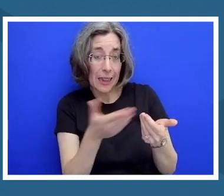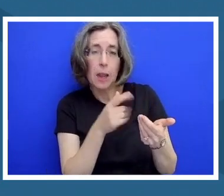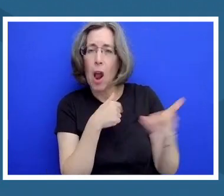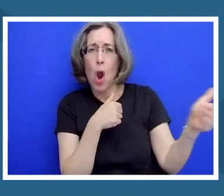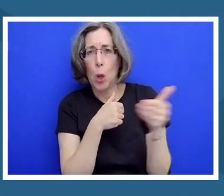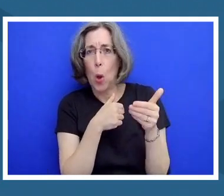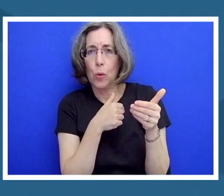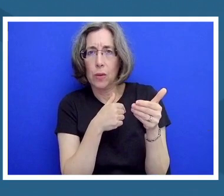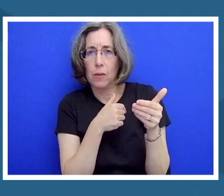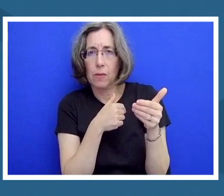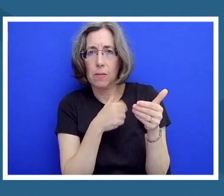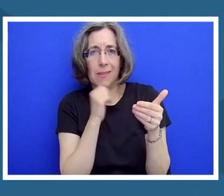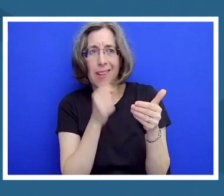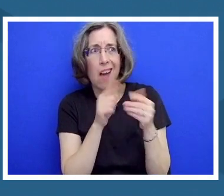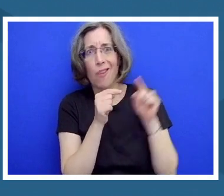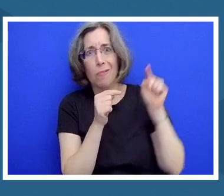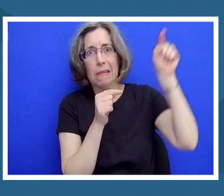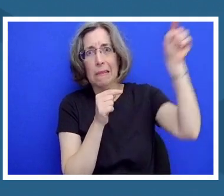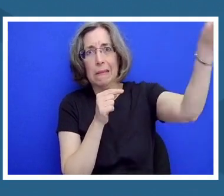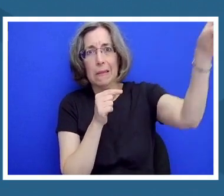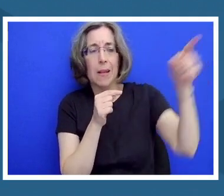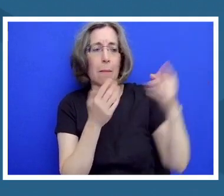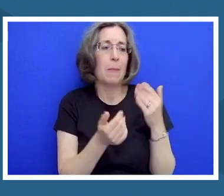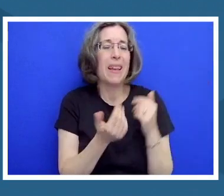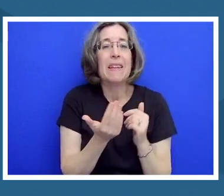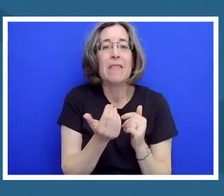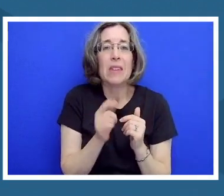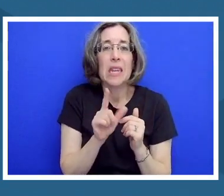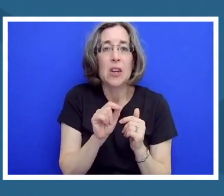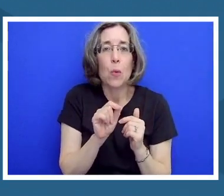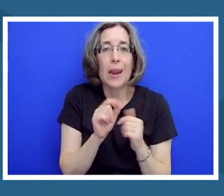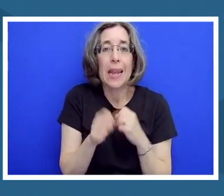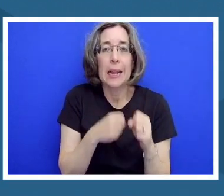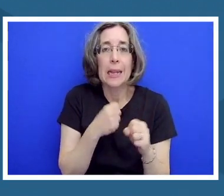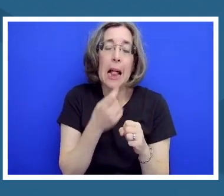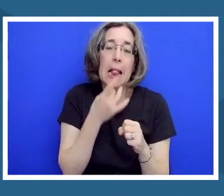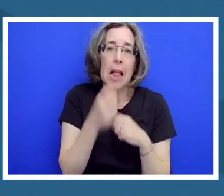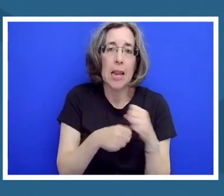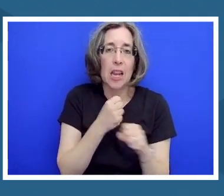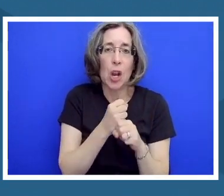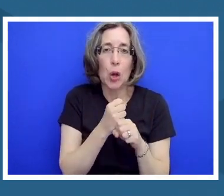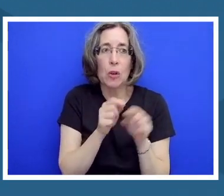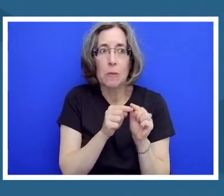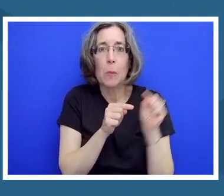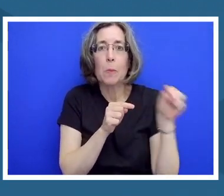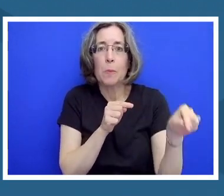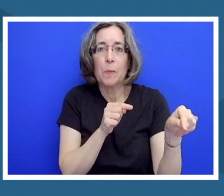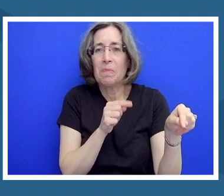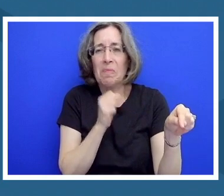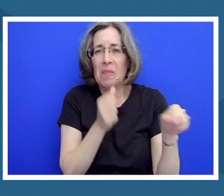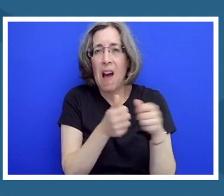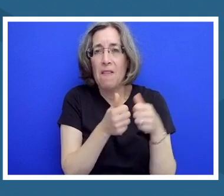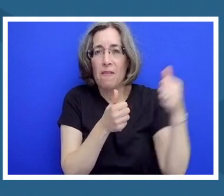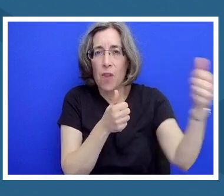you know 20 15 20 light years away and so the signals that you see they're